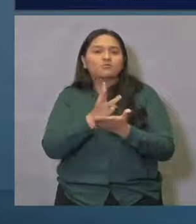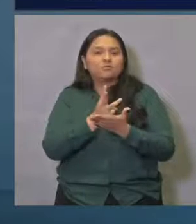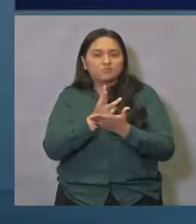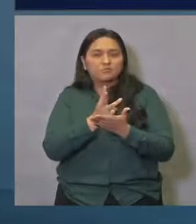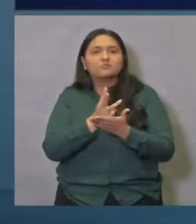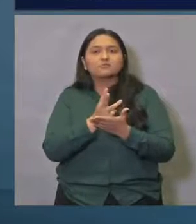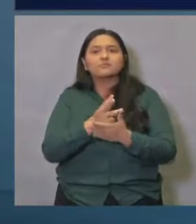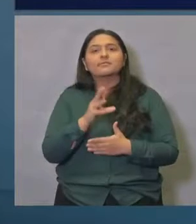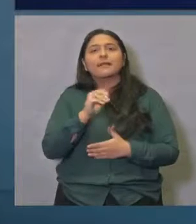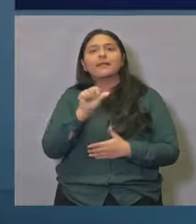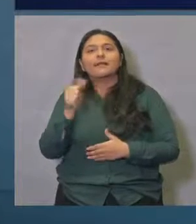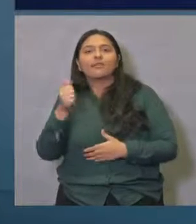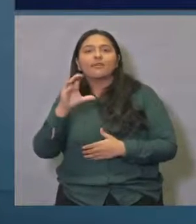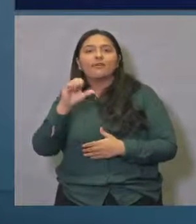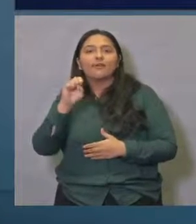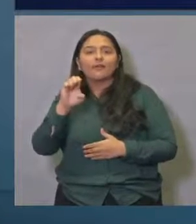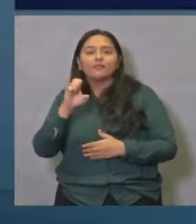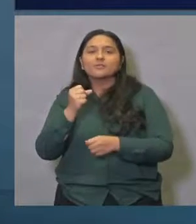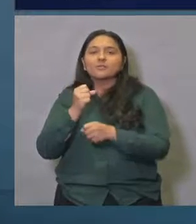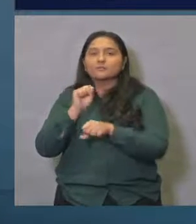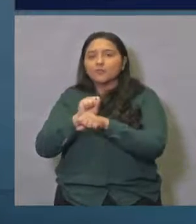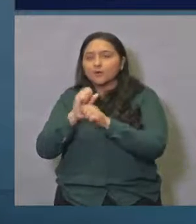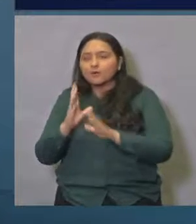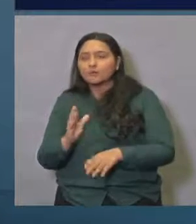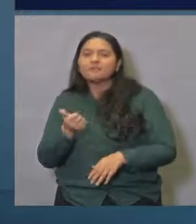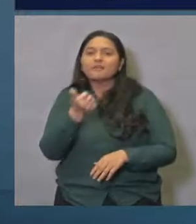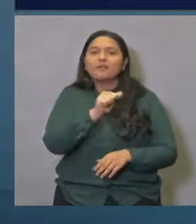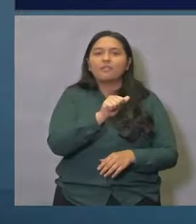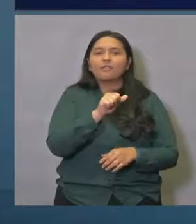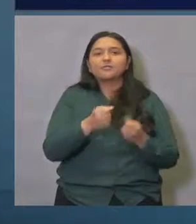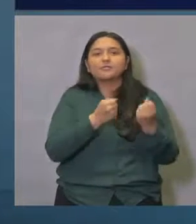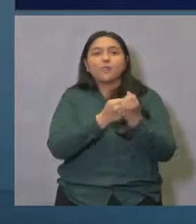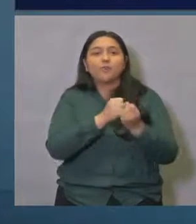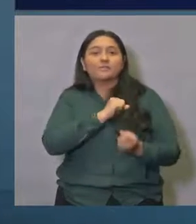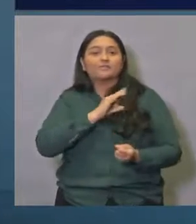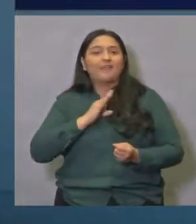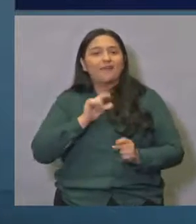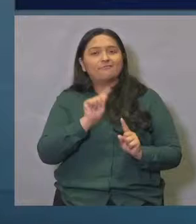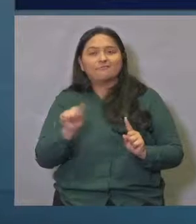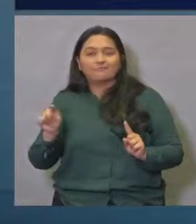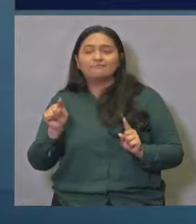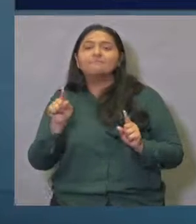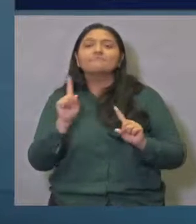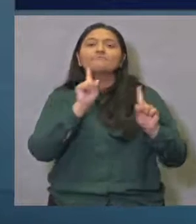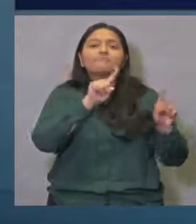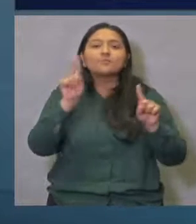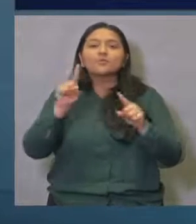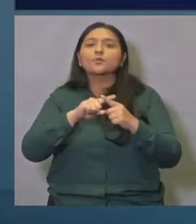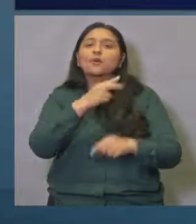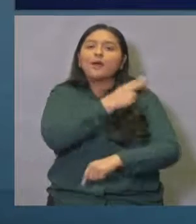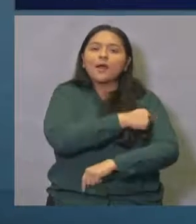WITHIN DHS, WE HAVE OVER 400 SOCIAL WORKERS ALONG WITH